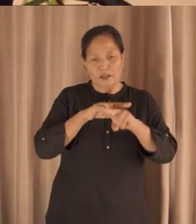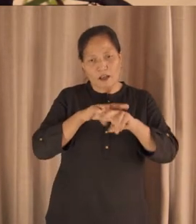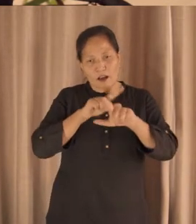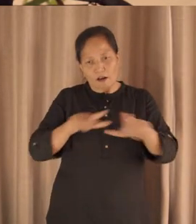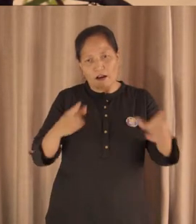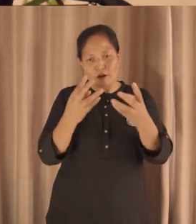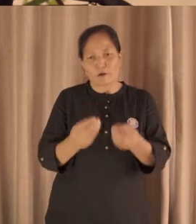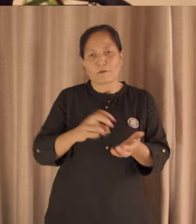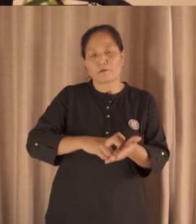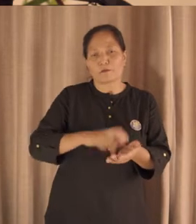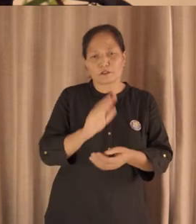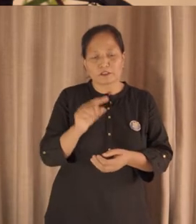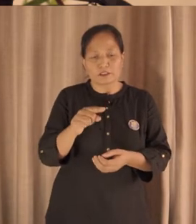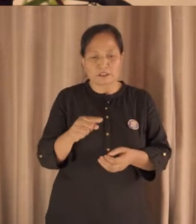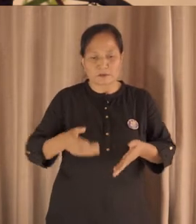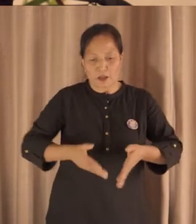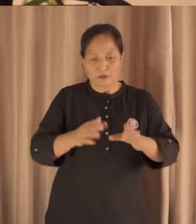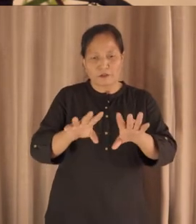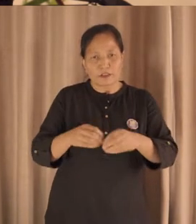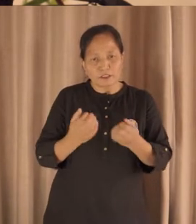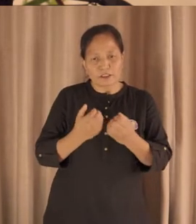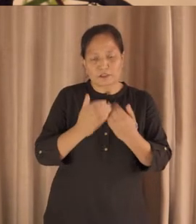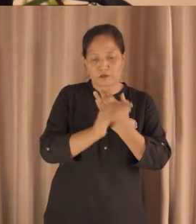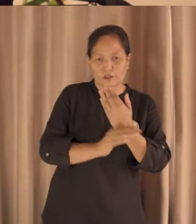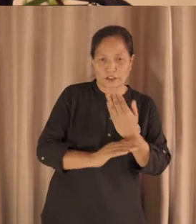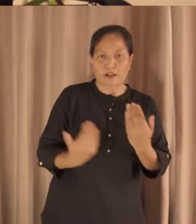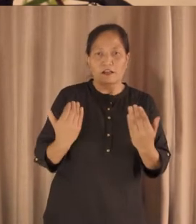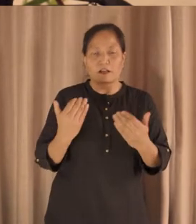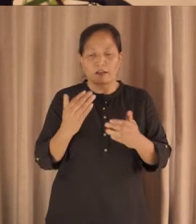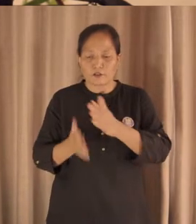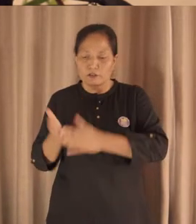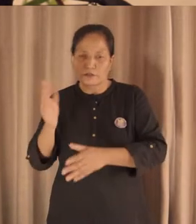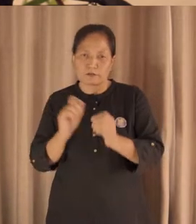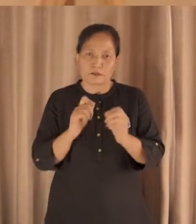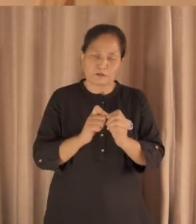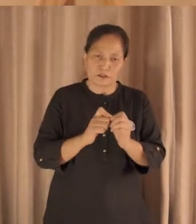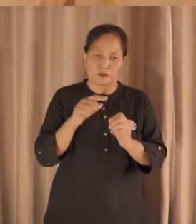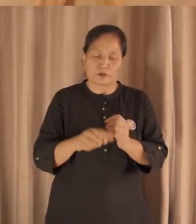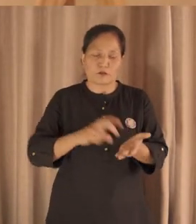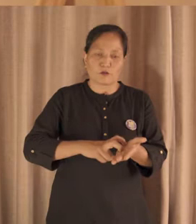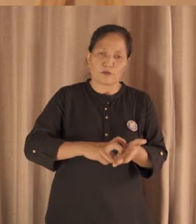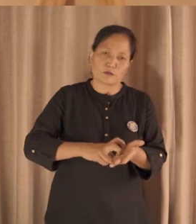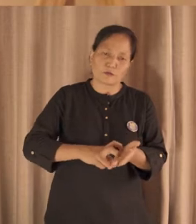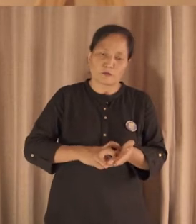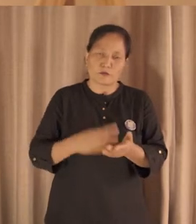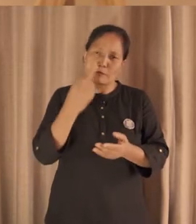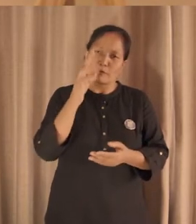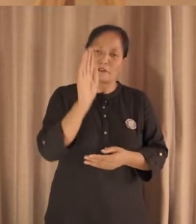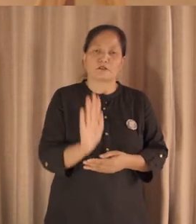interconnected. There have been differences and weaknesses since the very first time King Prithivi Narayan Shah initiated the beginning of state formation. The process of homogenization